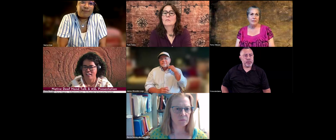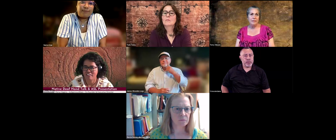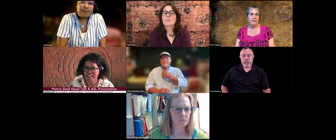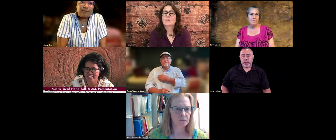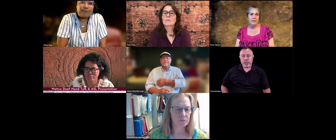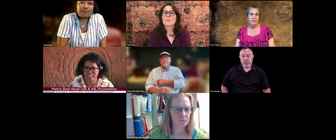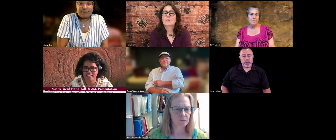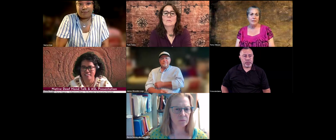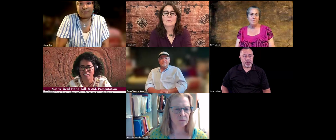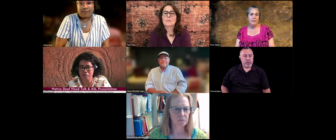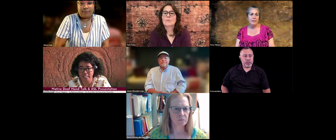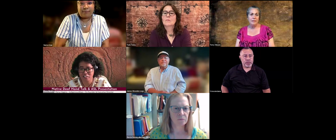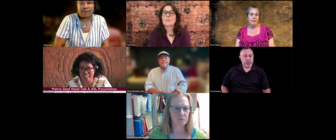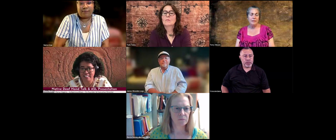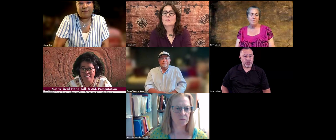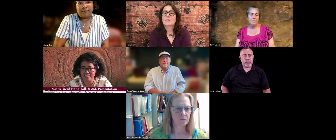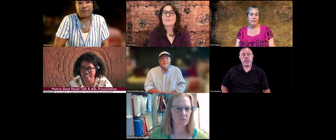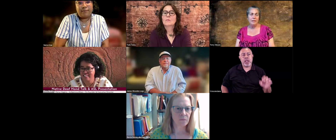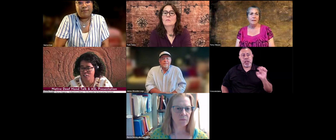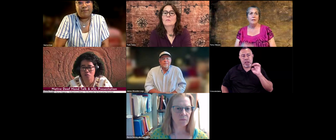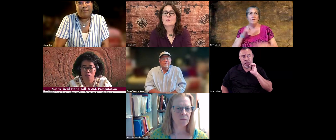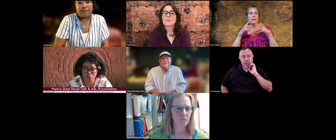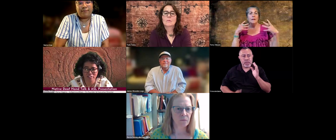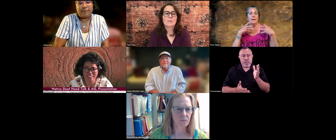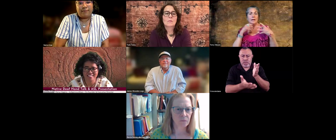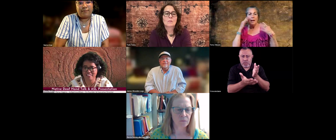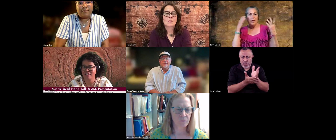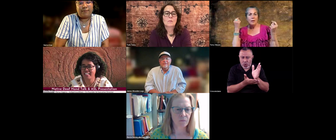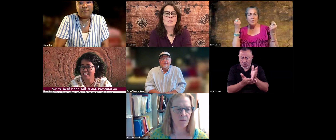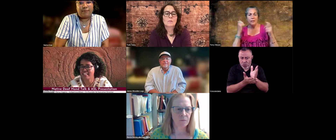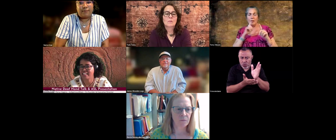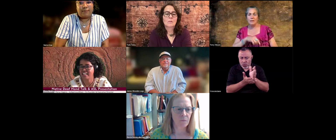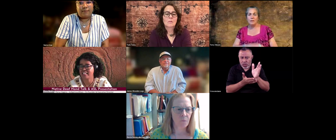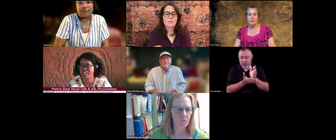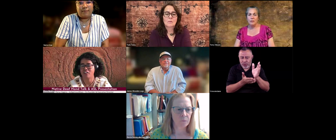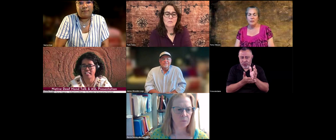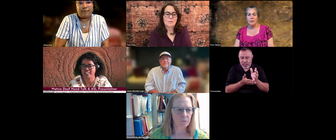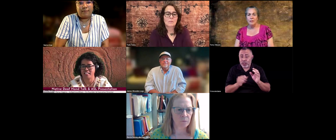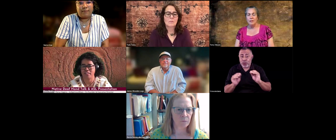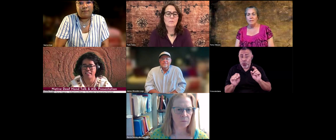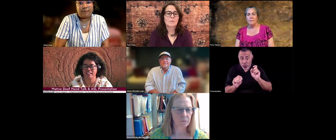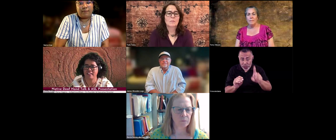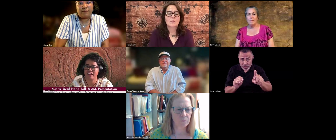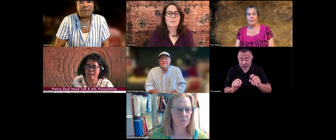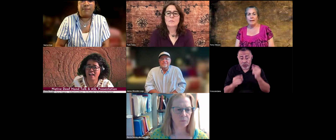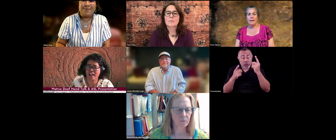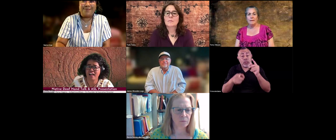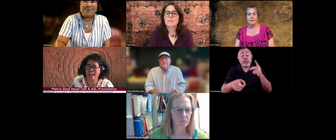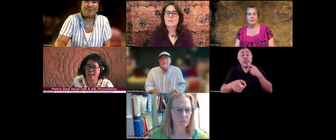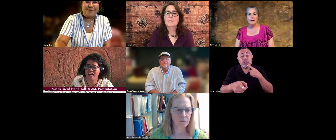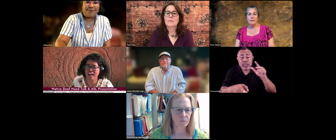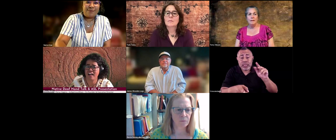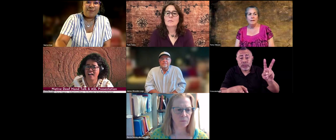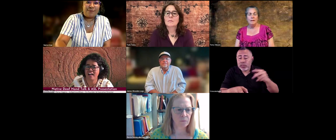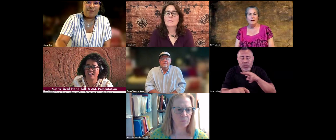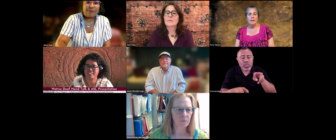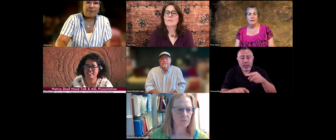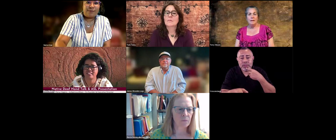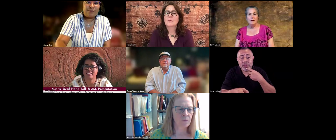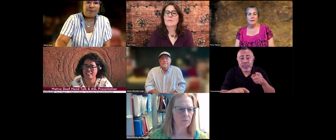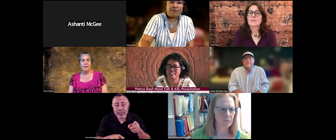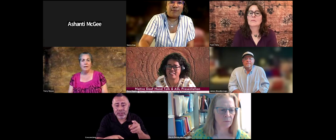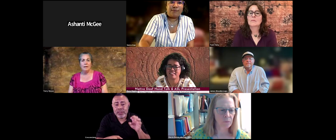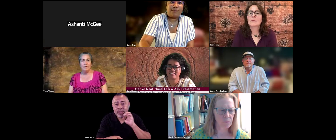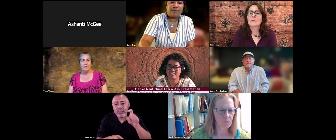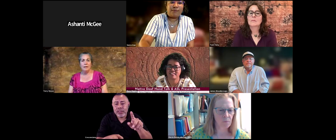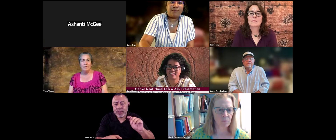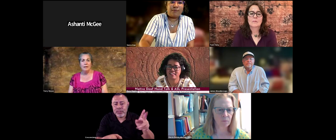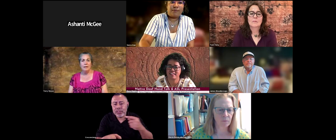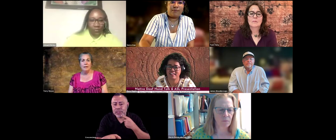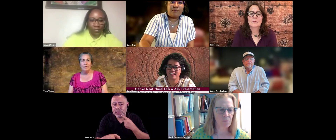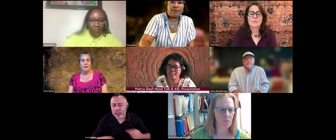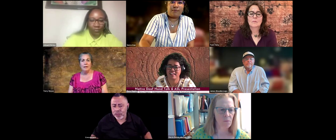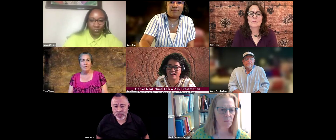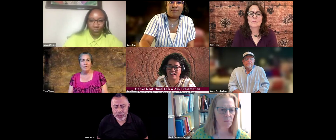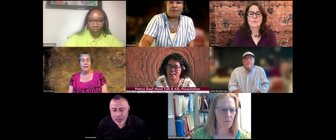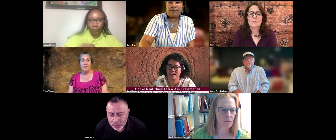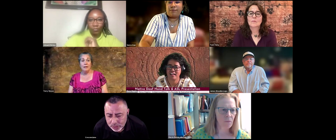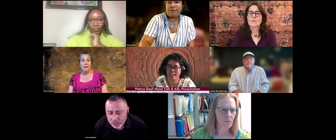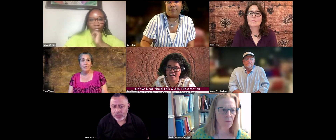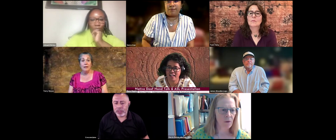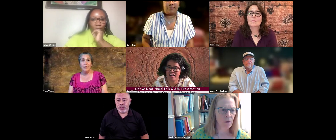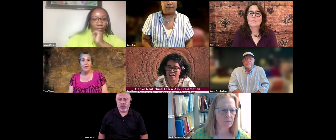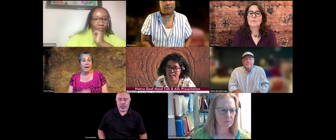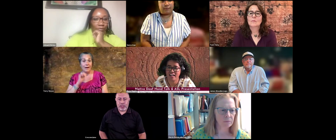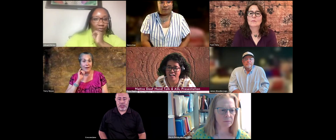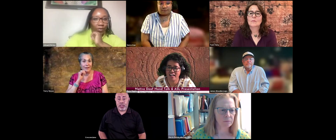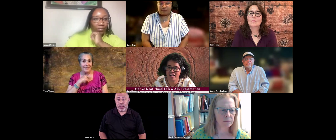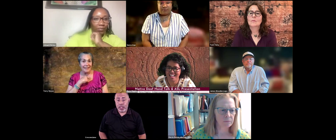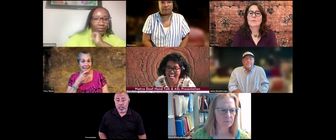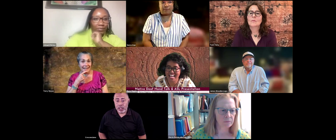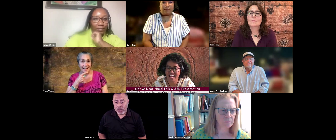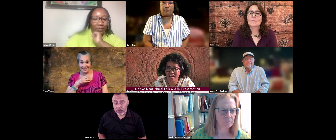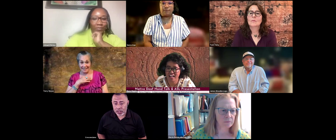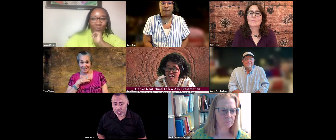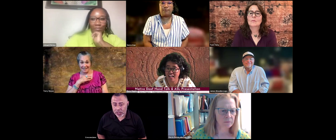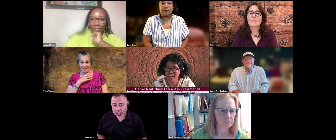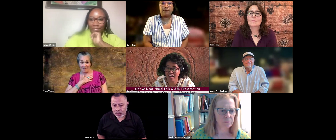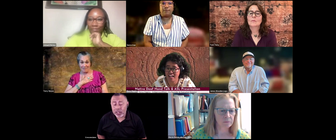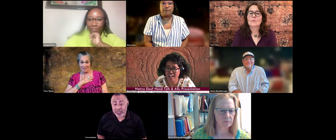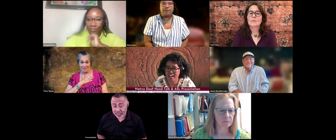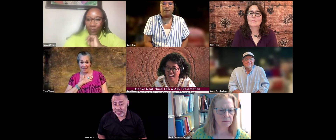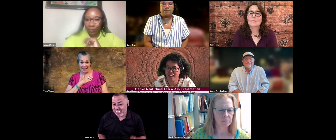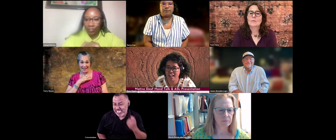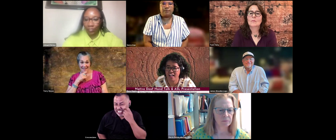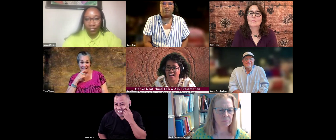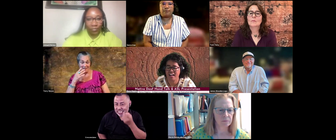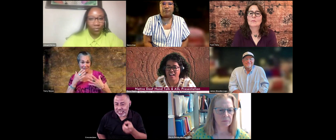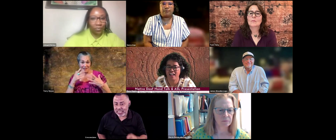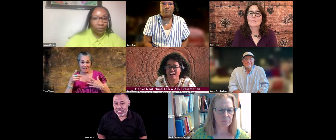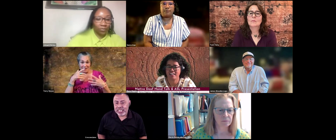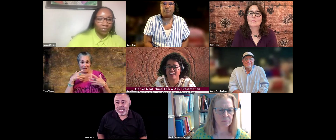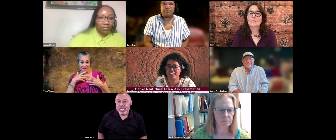Alright, if there's no question. Or thoughts or anything like that. Oh yeah, TV.